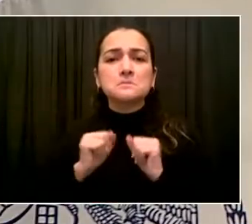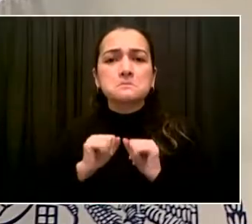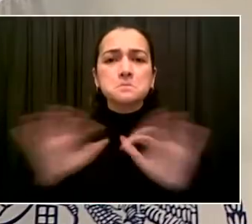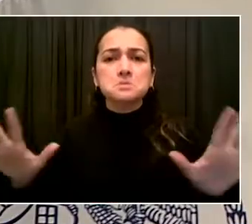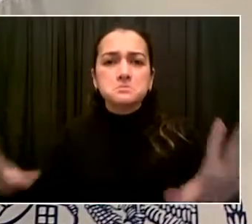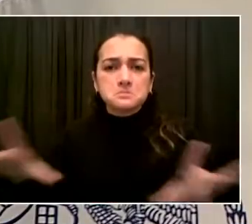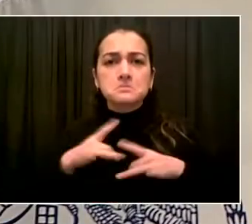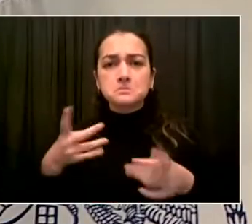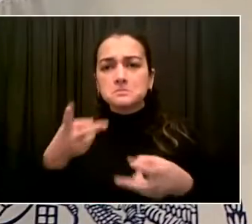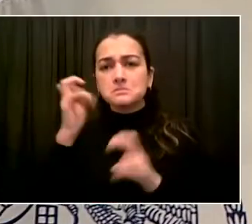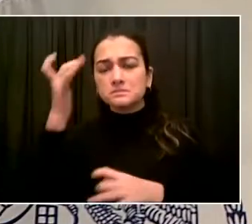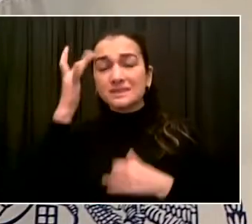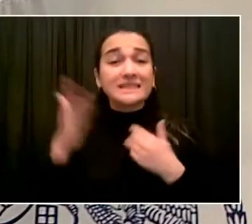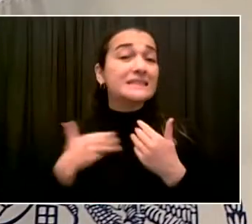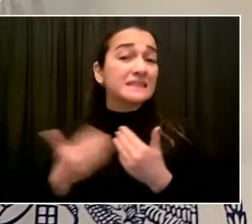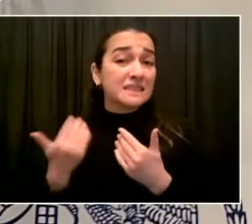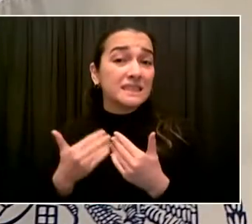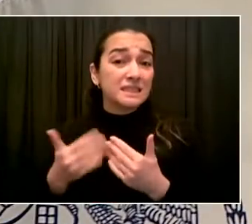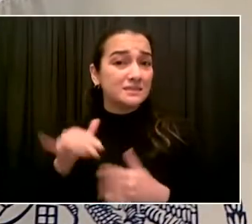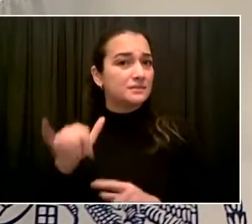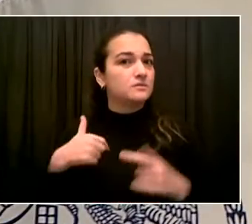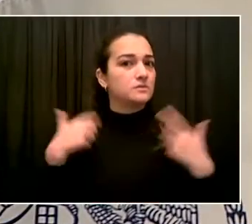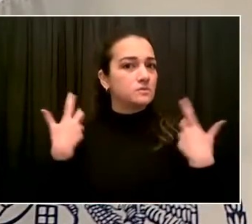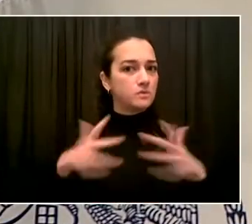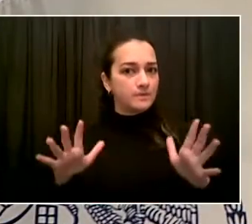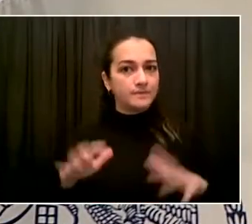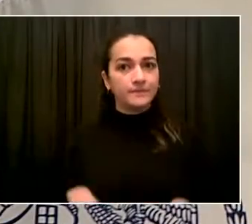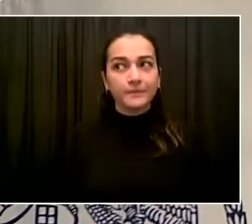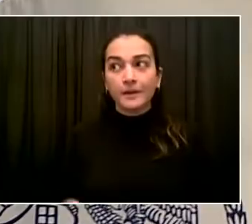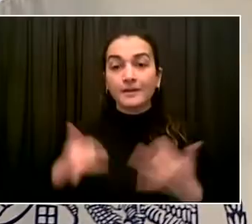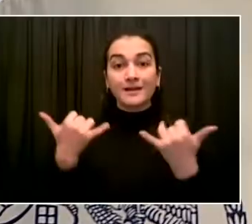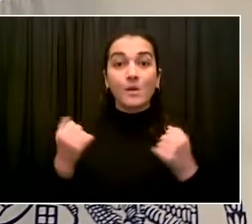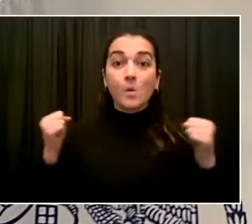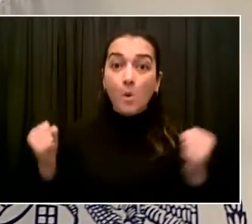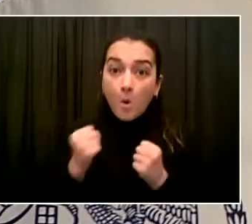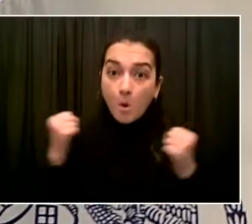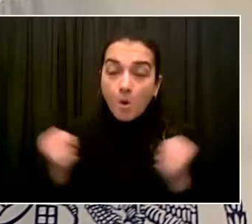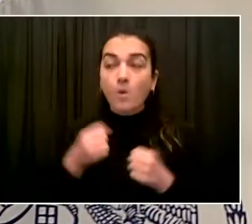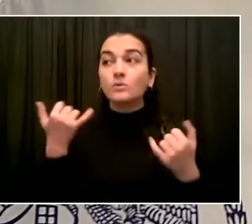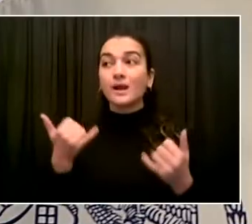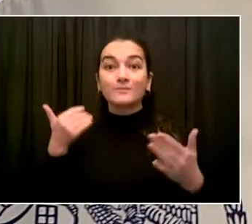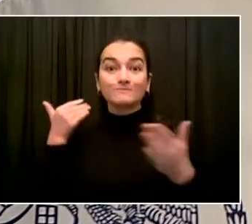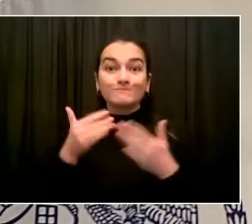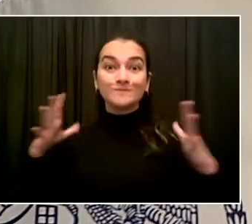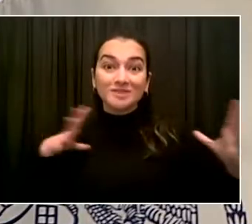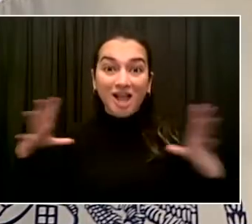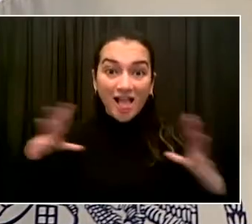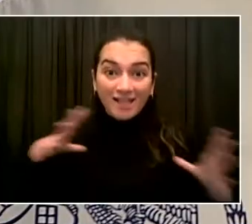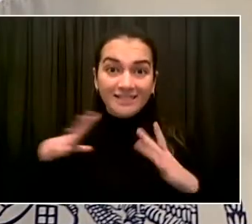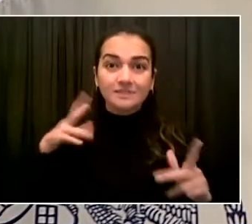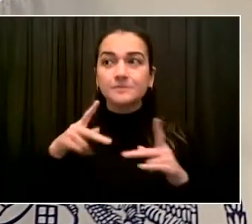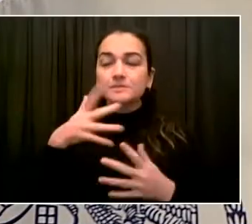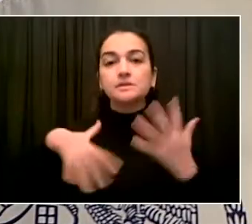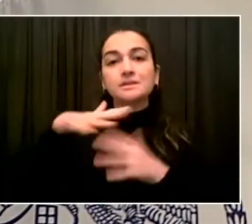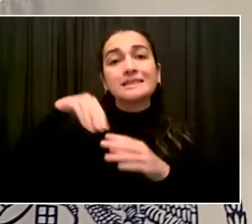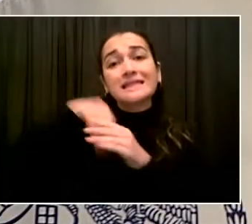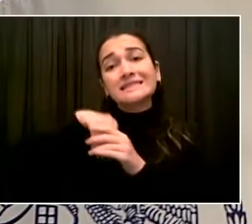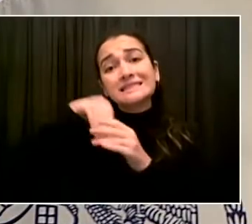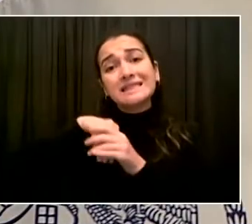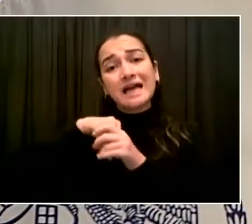TRANSMISSIBILITY BECAUSOE F HET LCODER WEATHER AND CBEAUSE O F THE HOLIDAY GATHERINGS. THAT IS A TRIPLE THREAT AND WE NEED TO BE AGGRESSIVE. I THINK THE